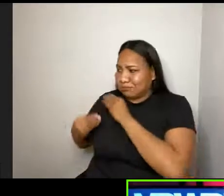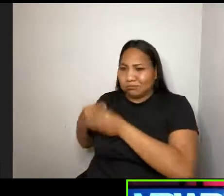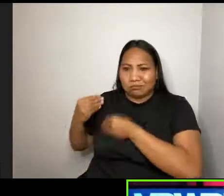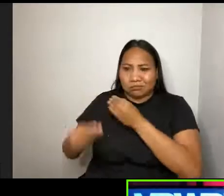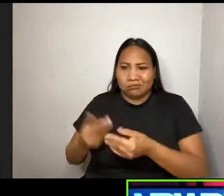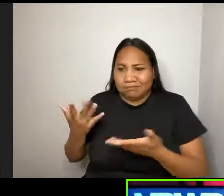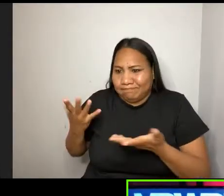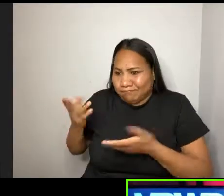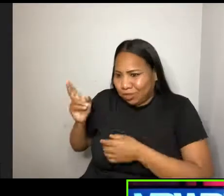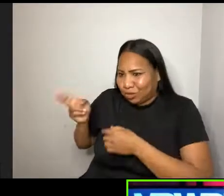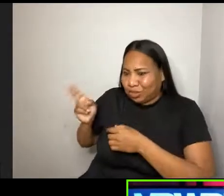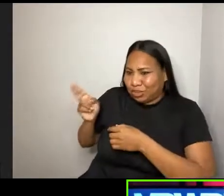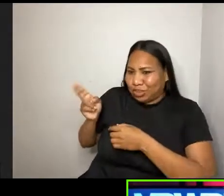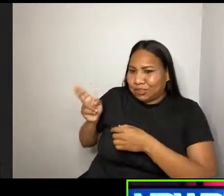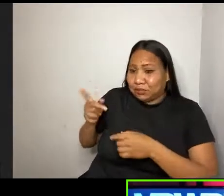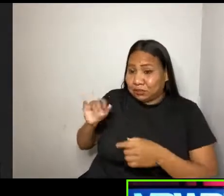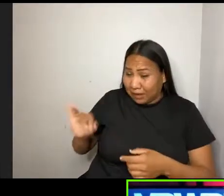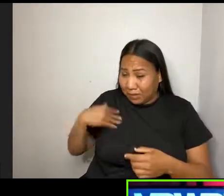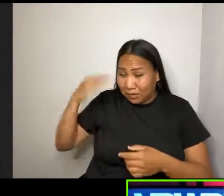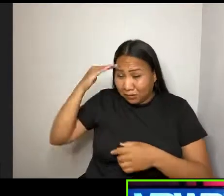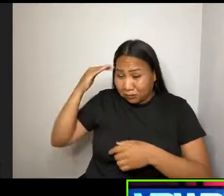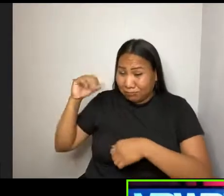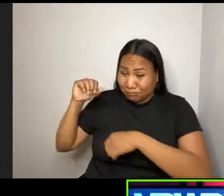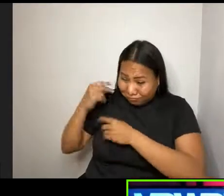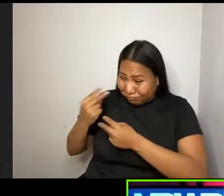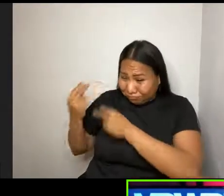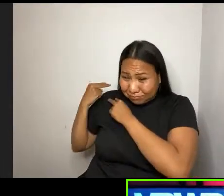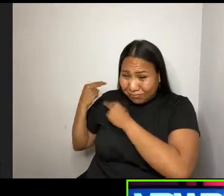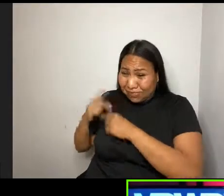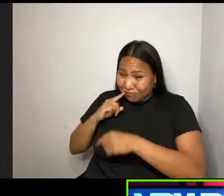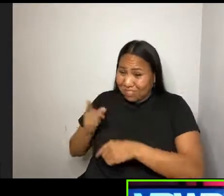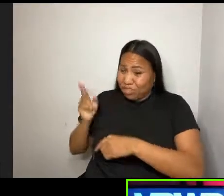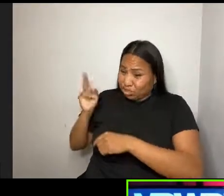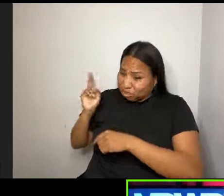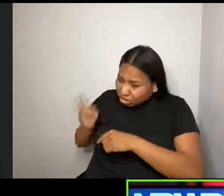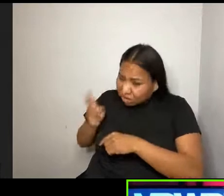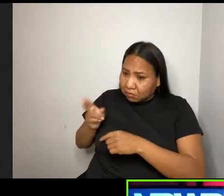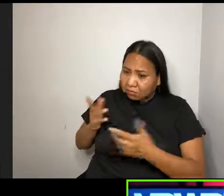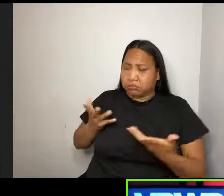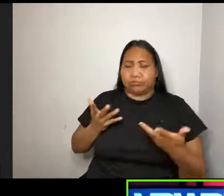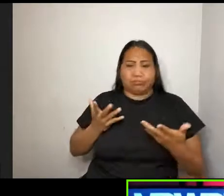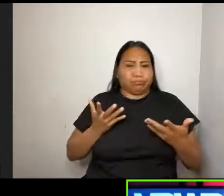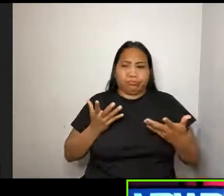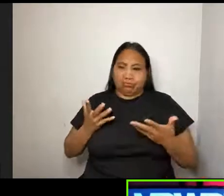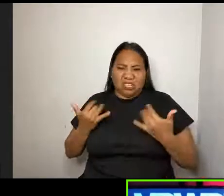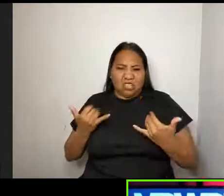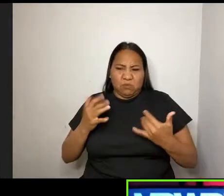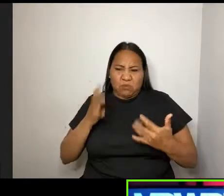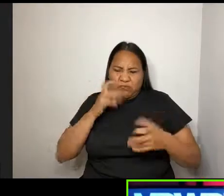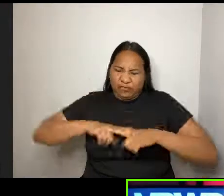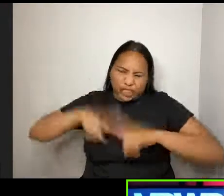we wouldn't be in this situation right now because people would understand the insidiousness